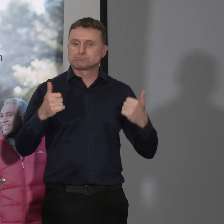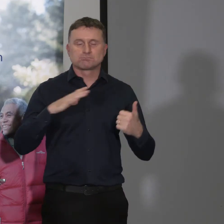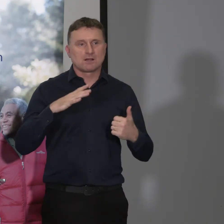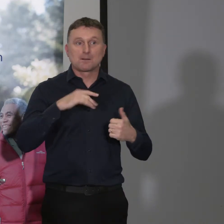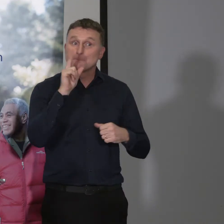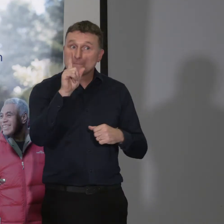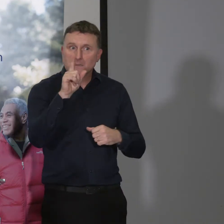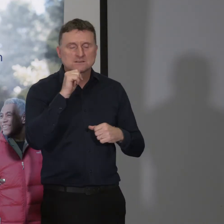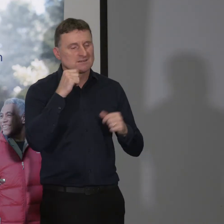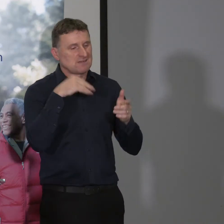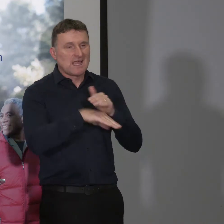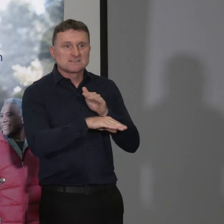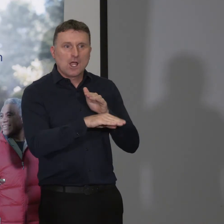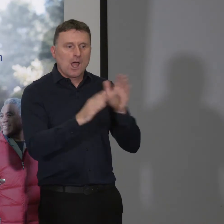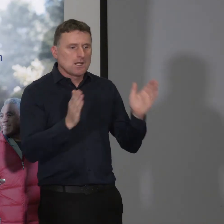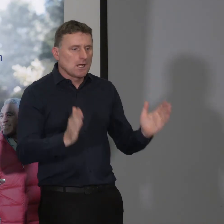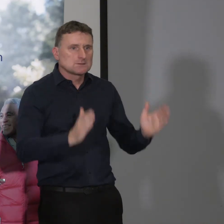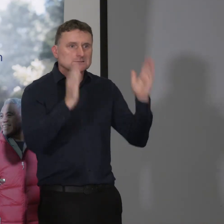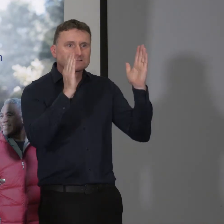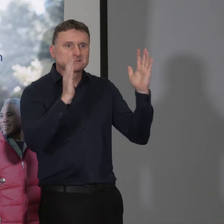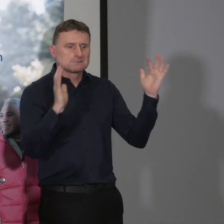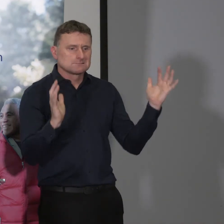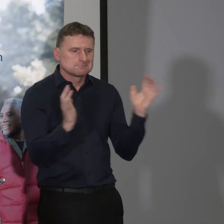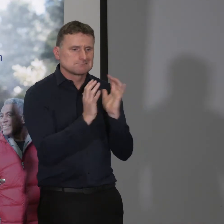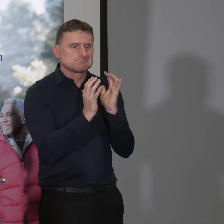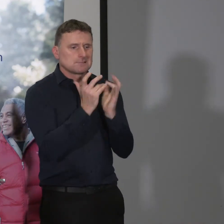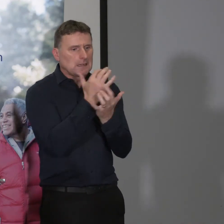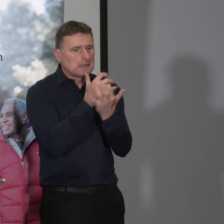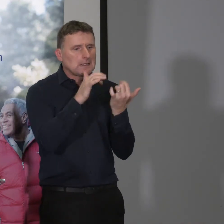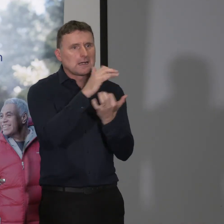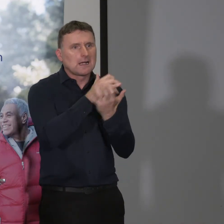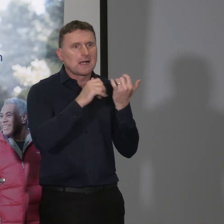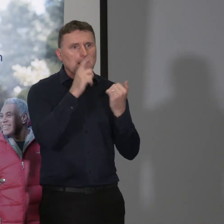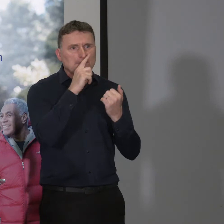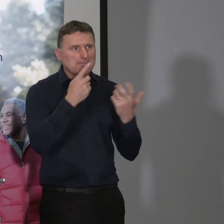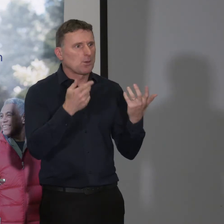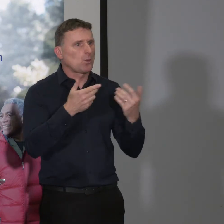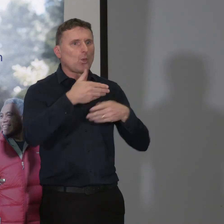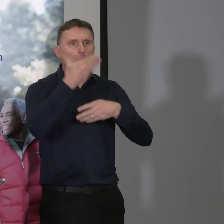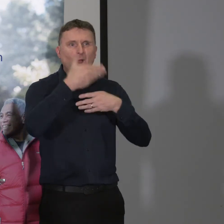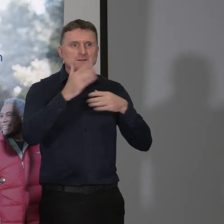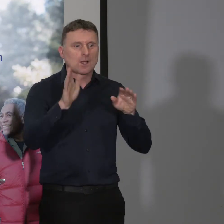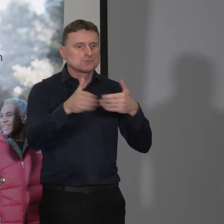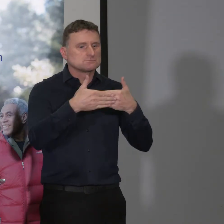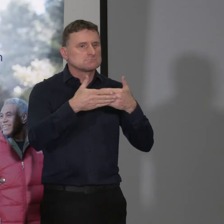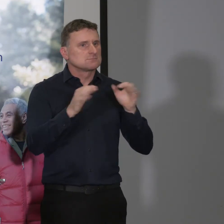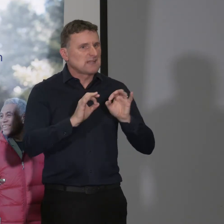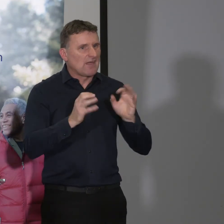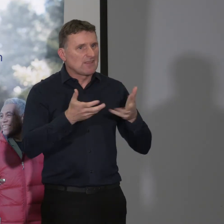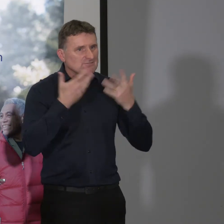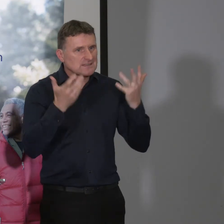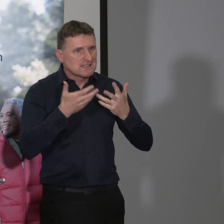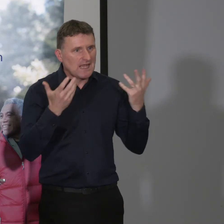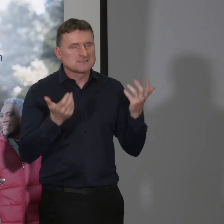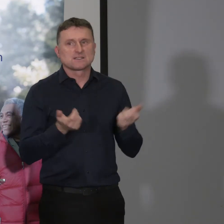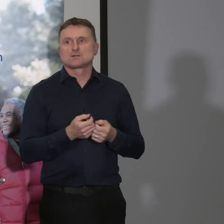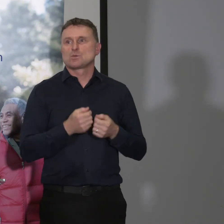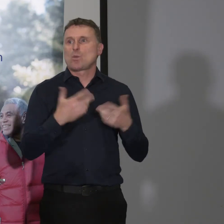you are in close contact with other people, if it's crowded